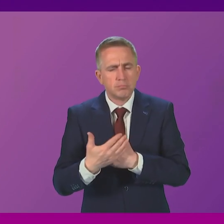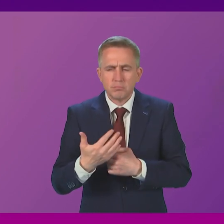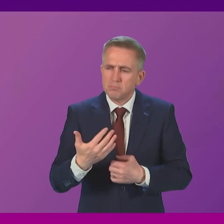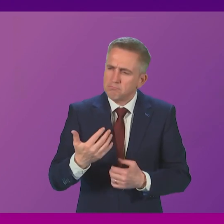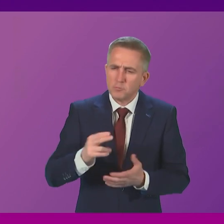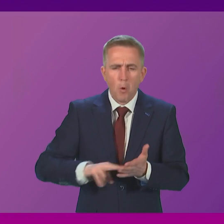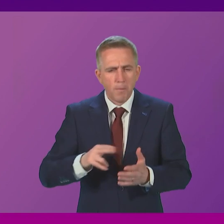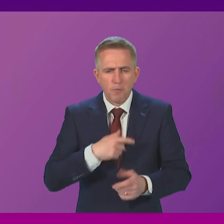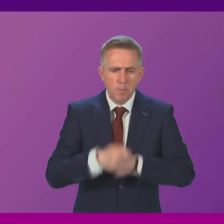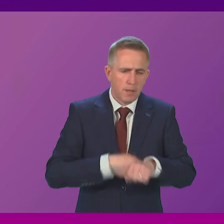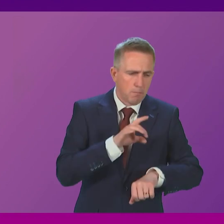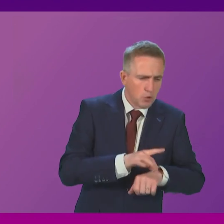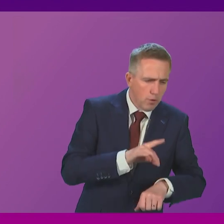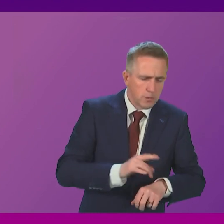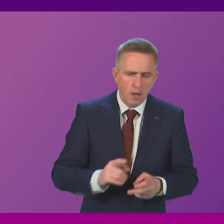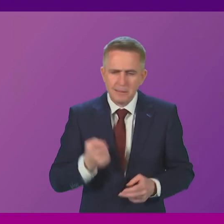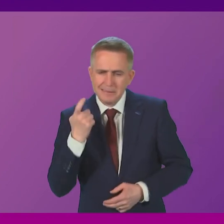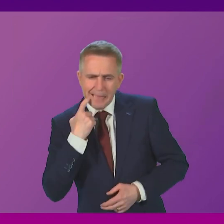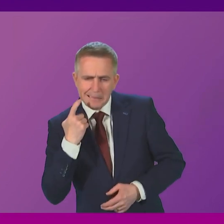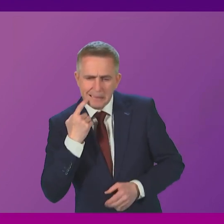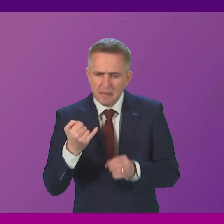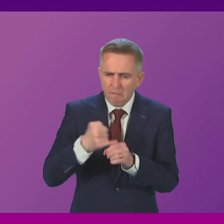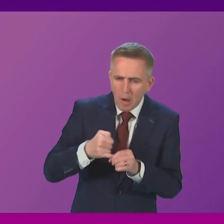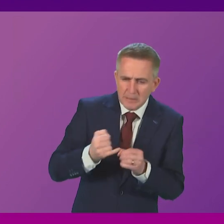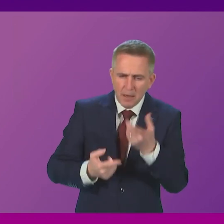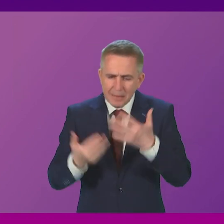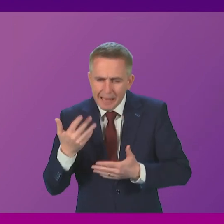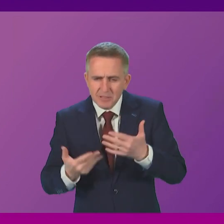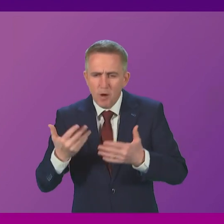doctors, dentists, pharmacists, accountants or lawyers.